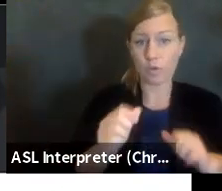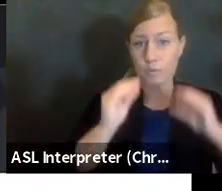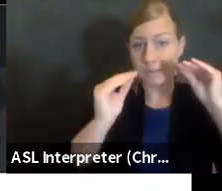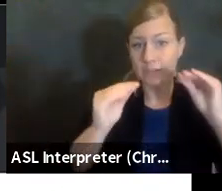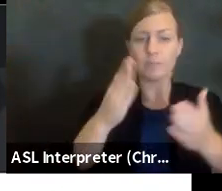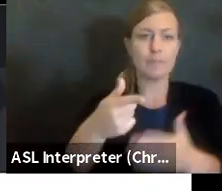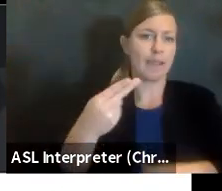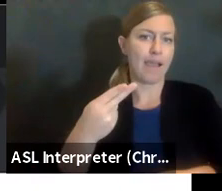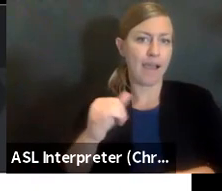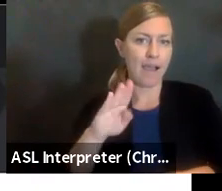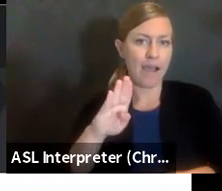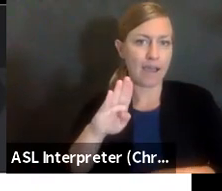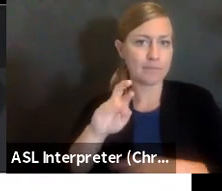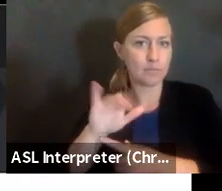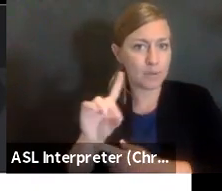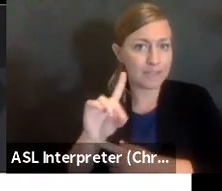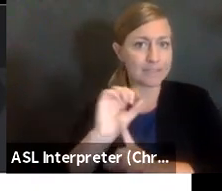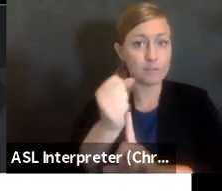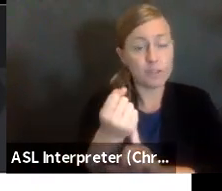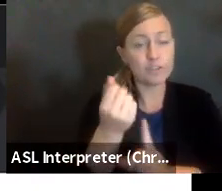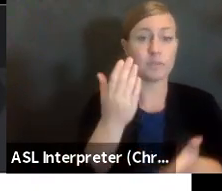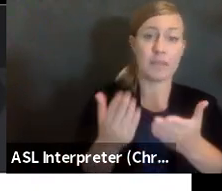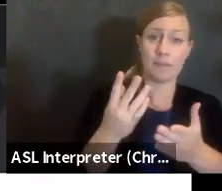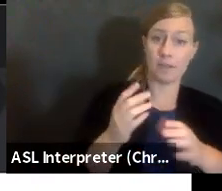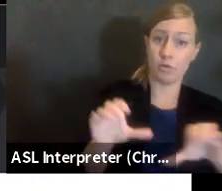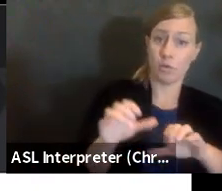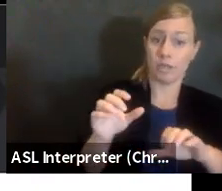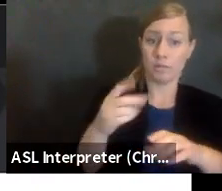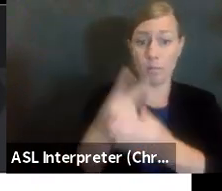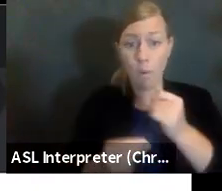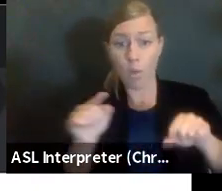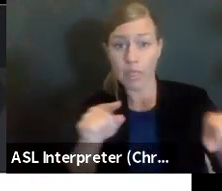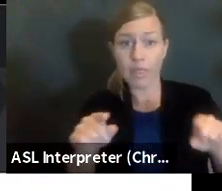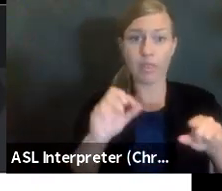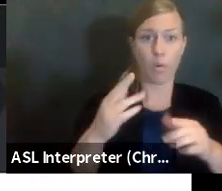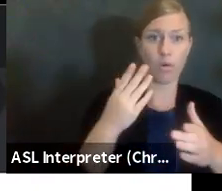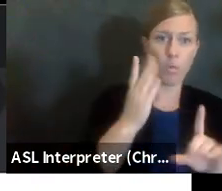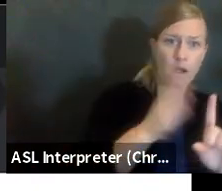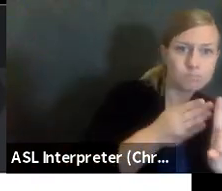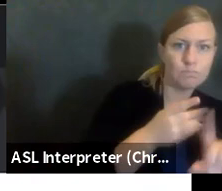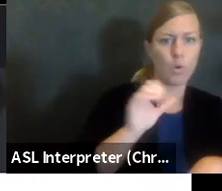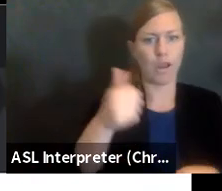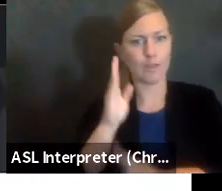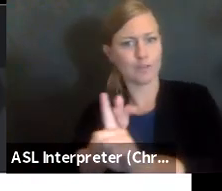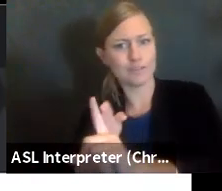ESD 112 - Katherine Livick: But when you think about these tools really think about how they would be used in all of those settings, not just